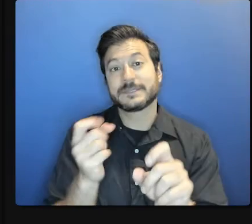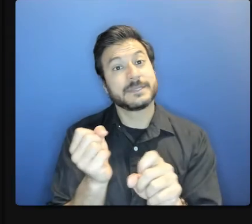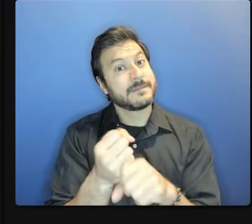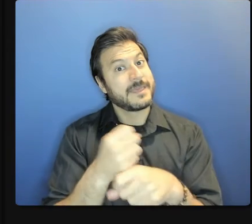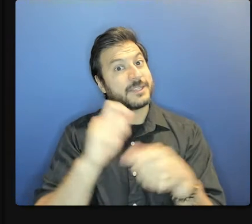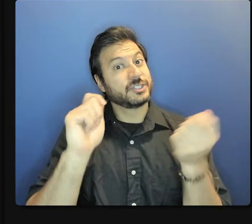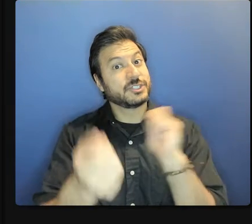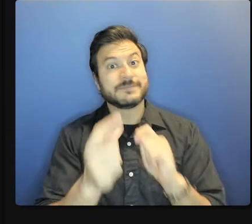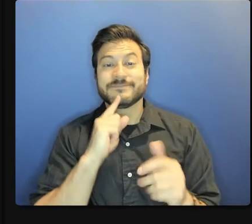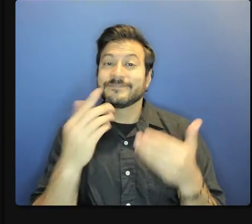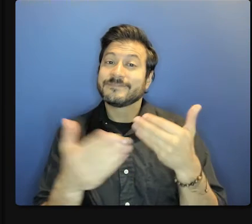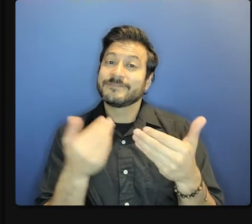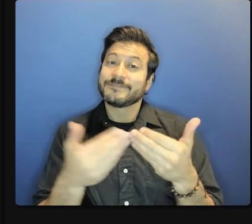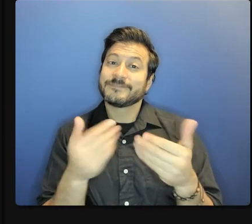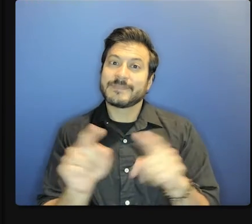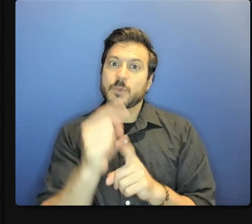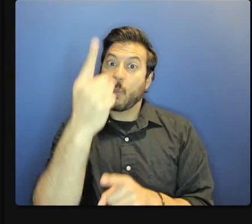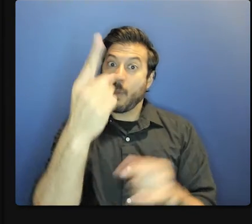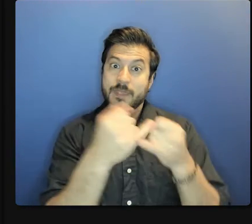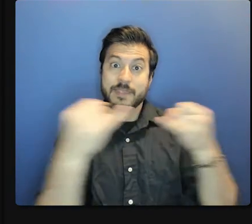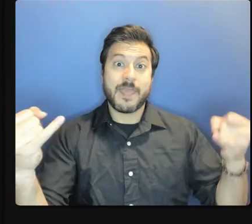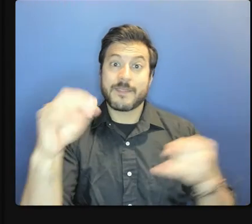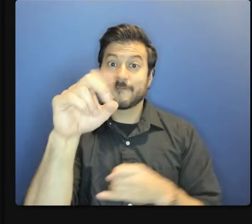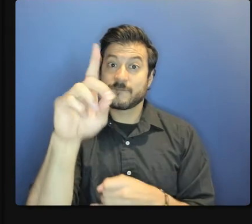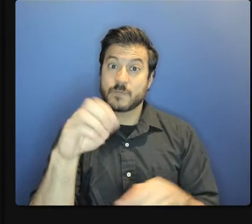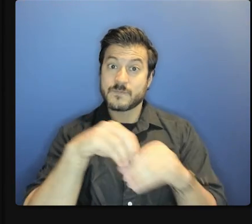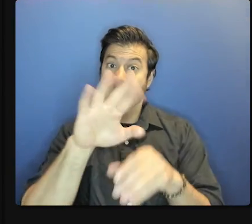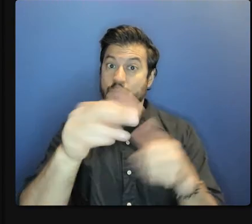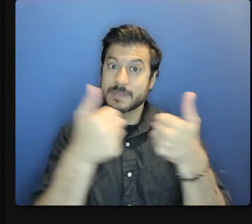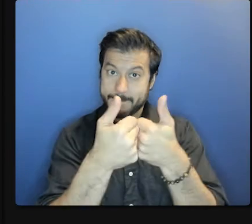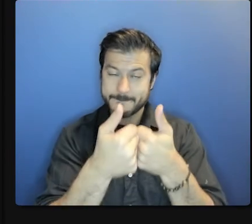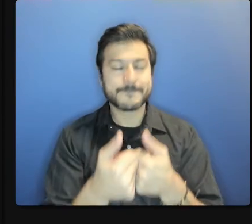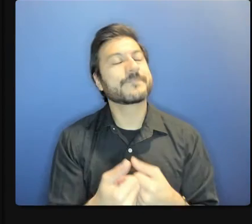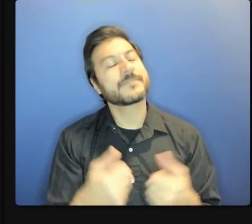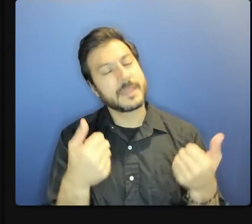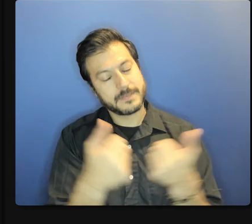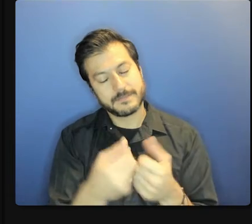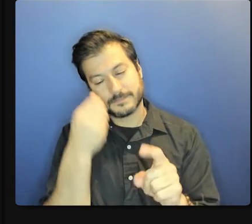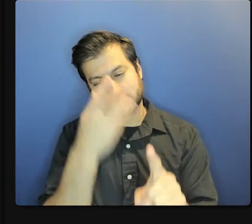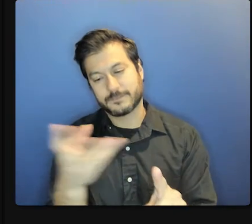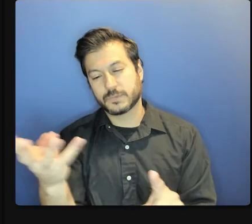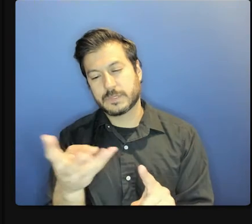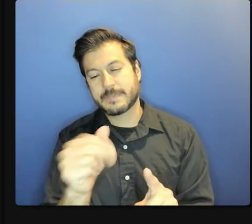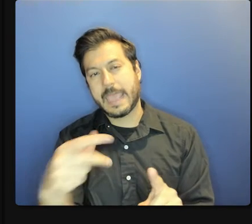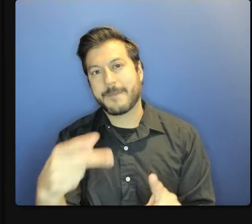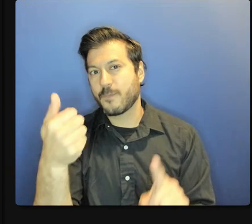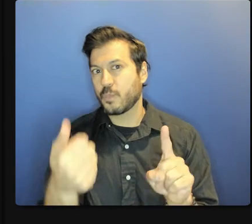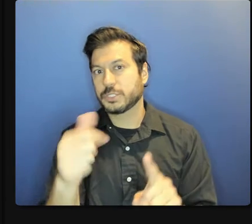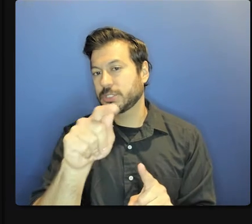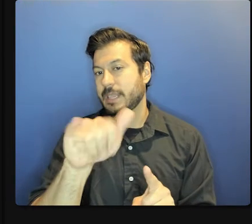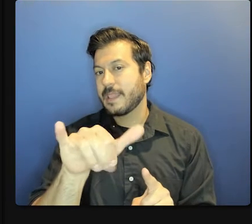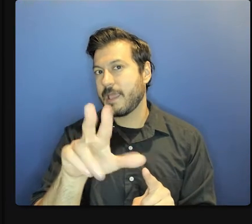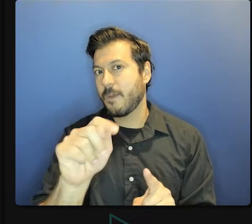Making these changes is as easy as one line of code in your game. The game simply tells the streaming app which layout